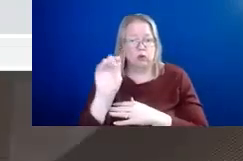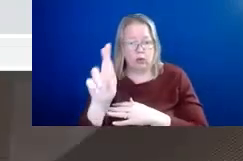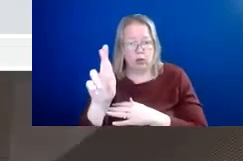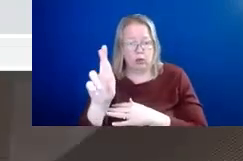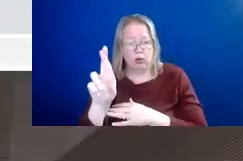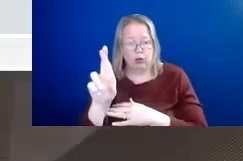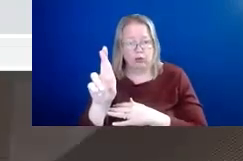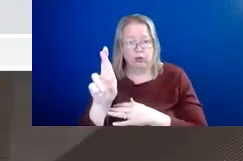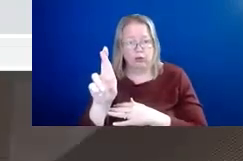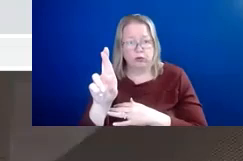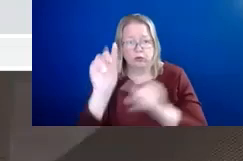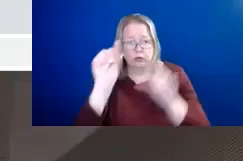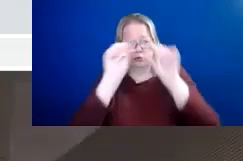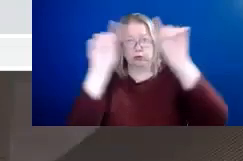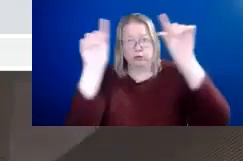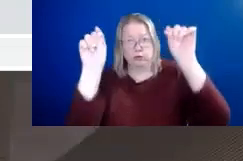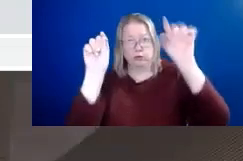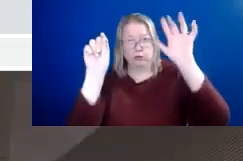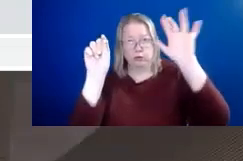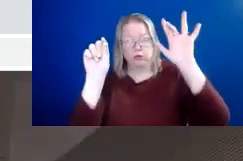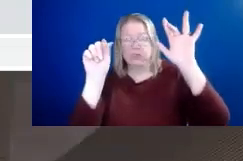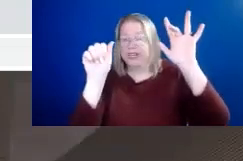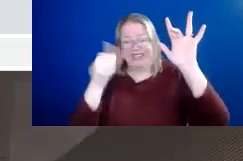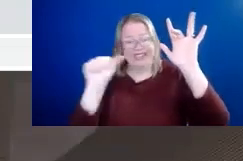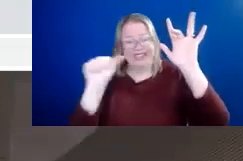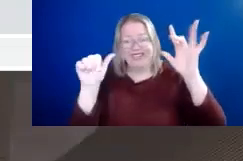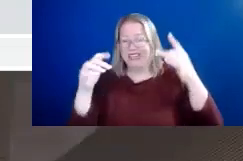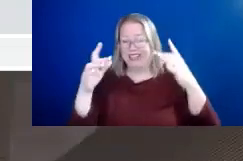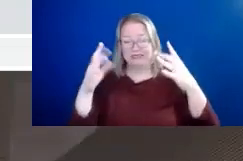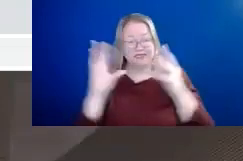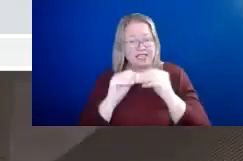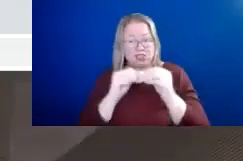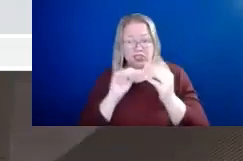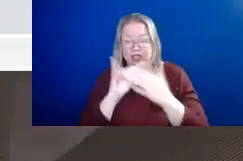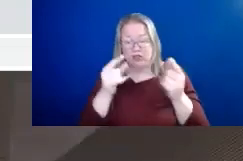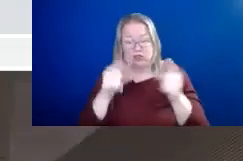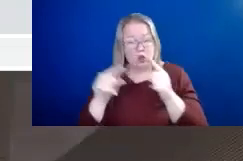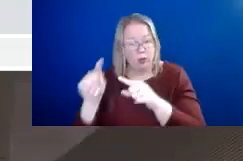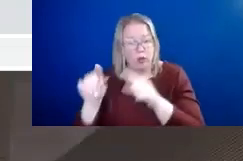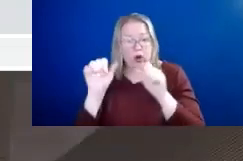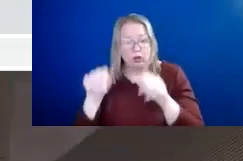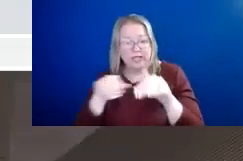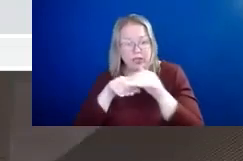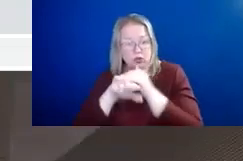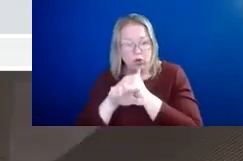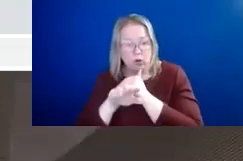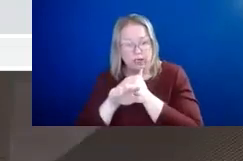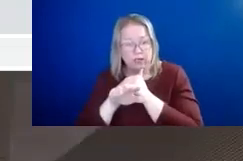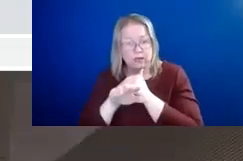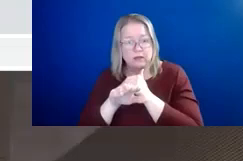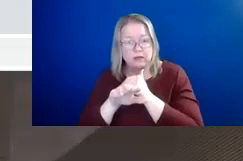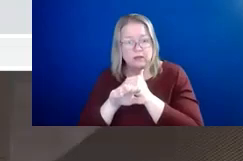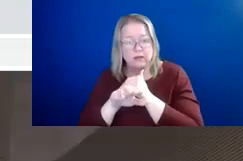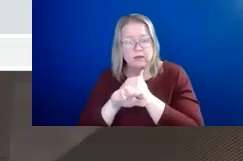Any session that is 12:29:52 currently open or you are allowed to go in and view 12:30:02 , there will be a blue plate button.